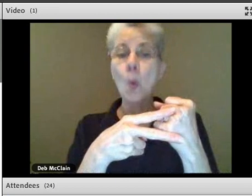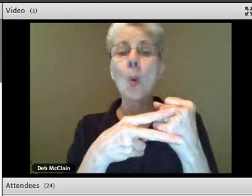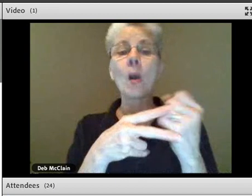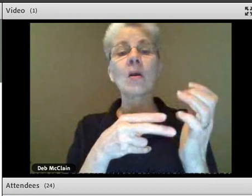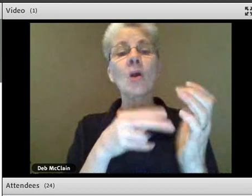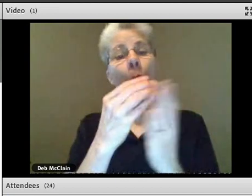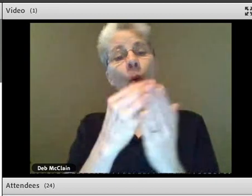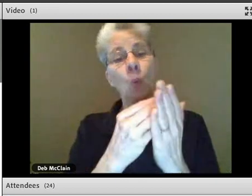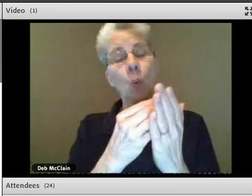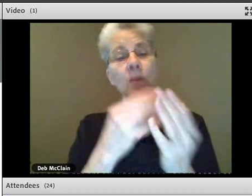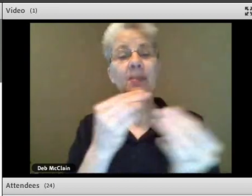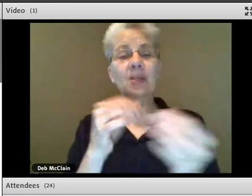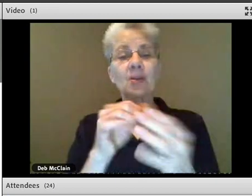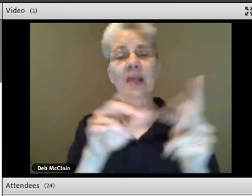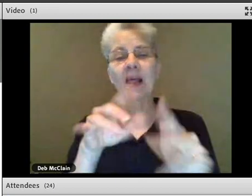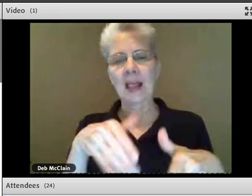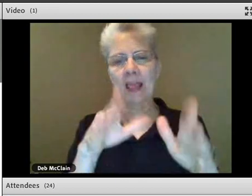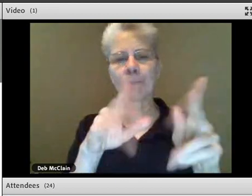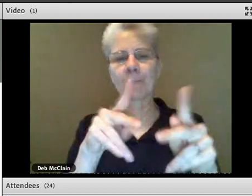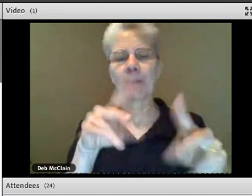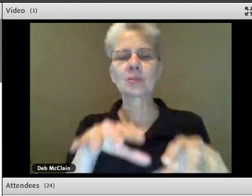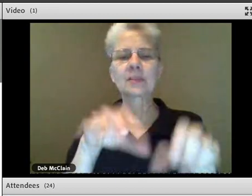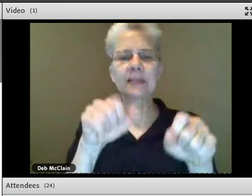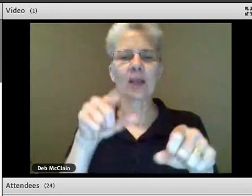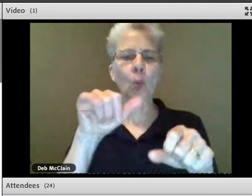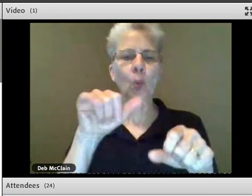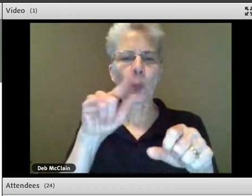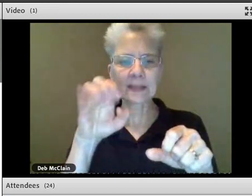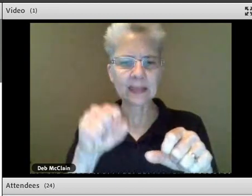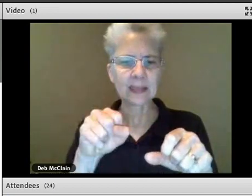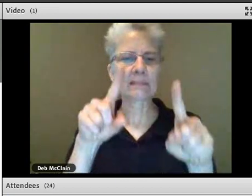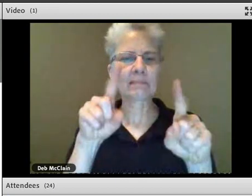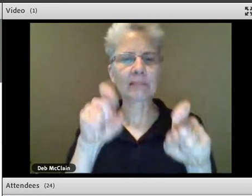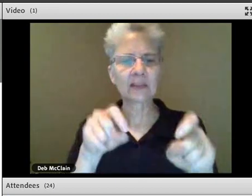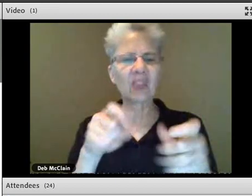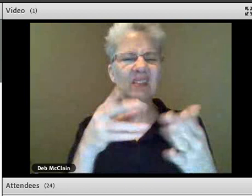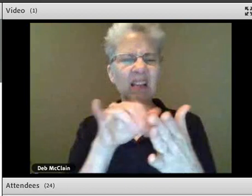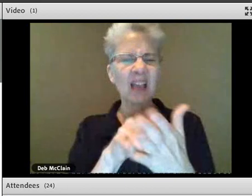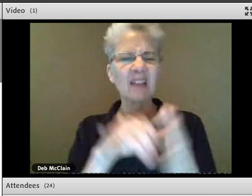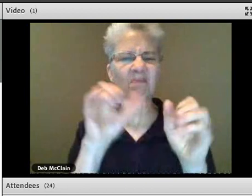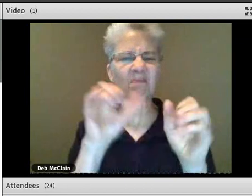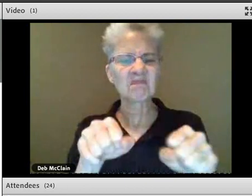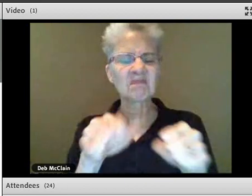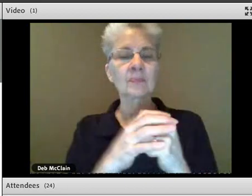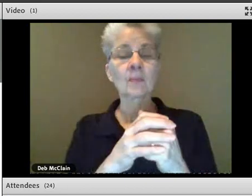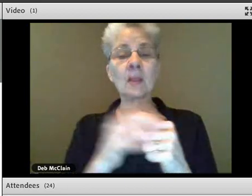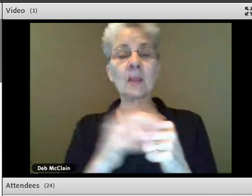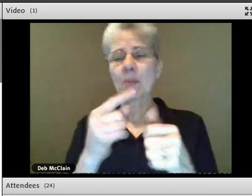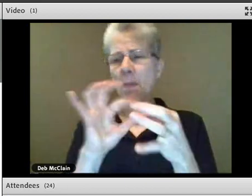let people take tests, quizzes, exams, etc. Someone else mentions Canvas and Blackboard